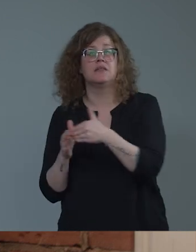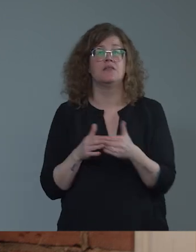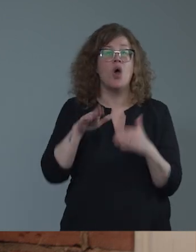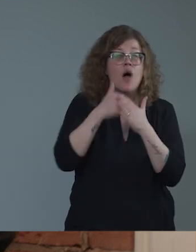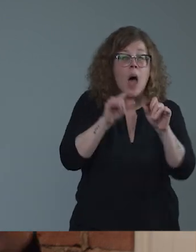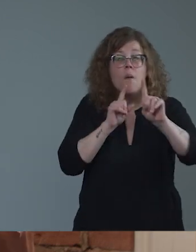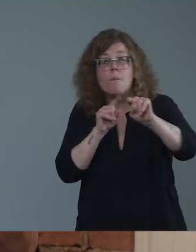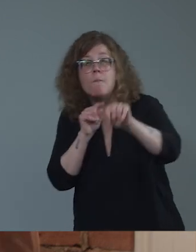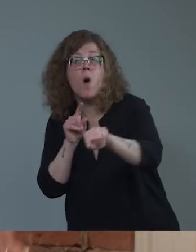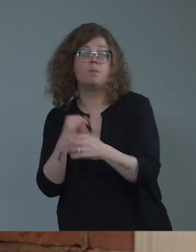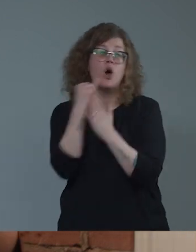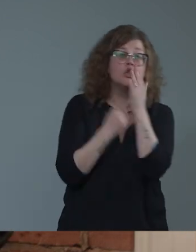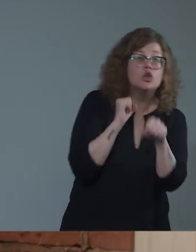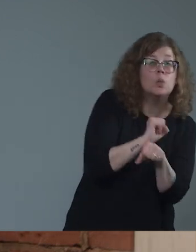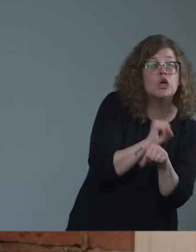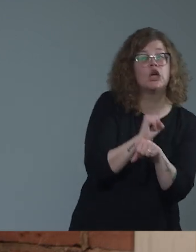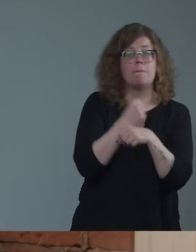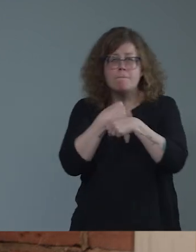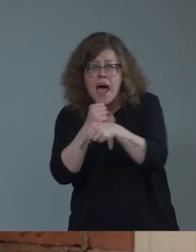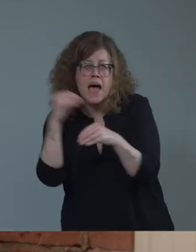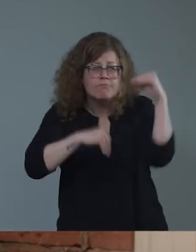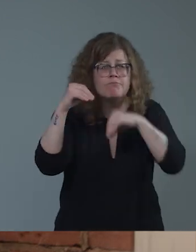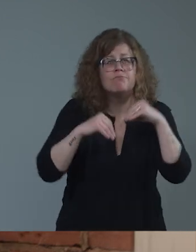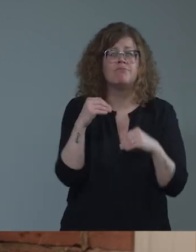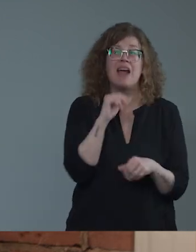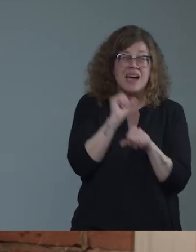installation, so the artwork has been made, it's been put into the ground, there's a lot